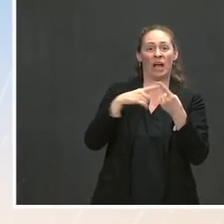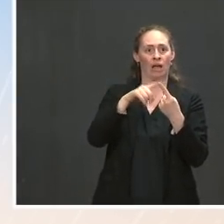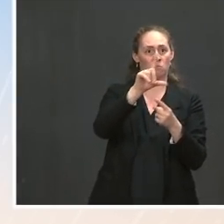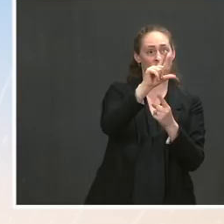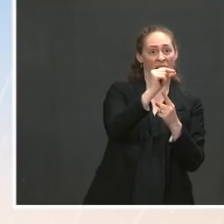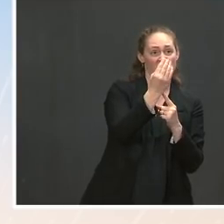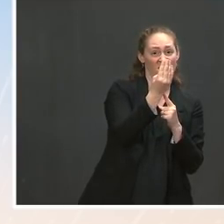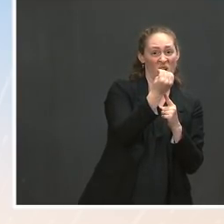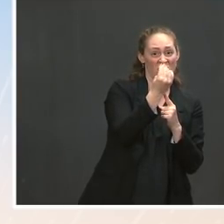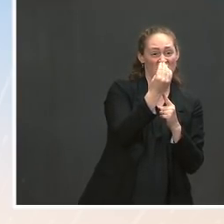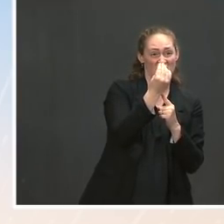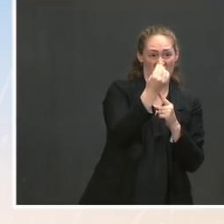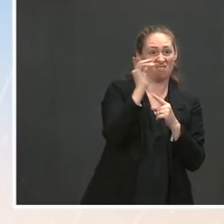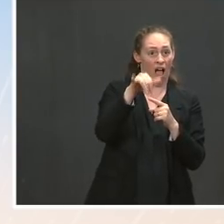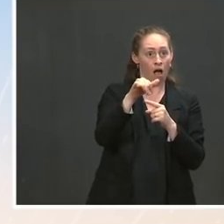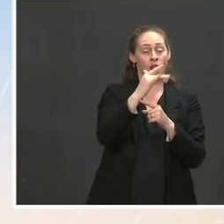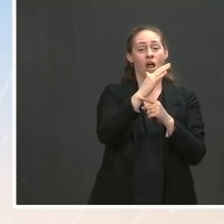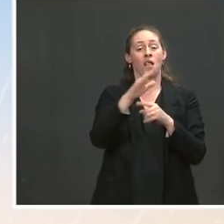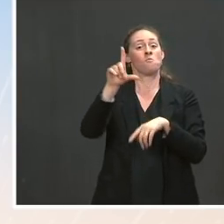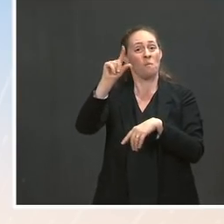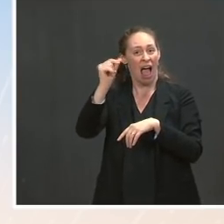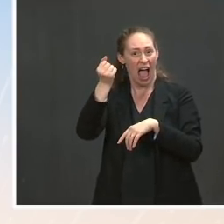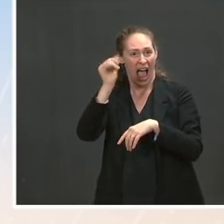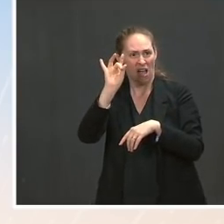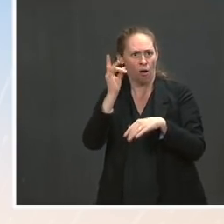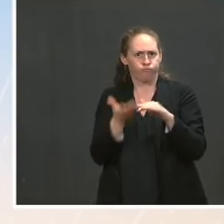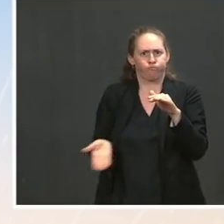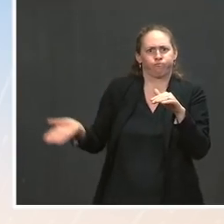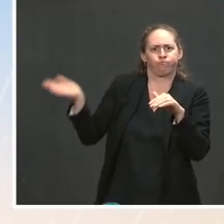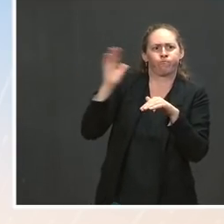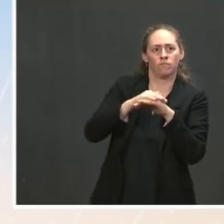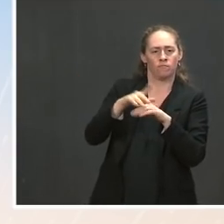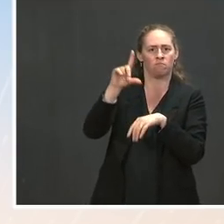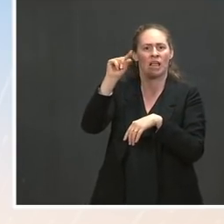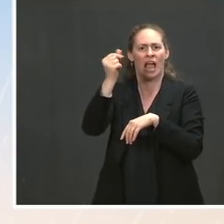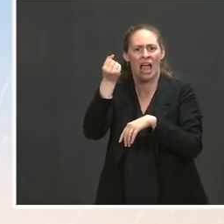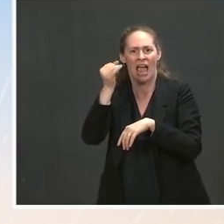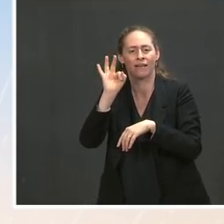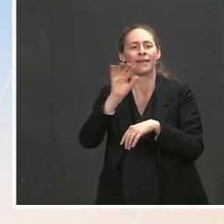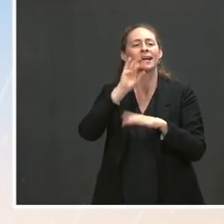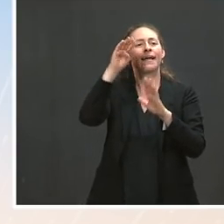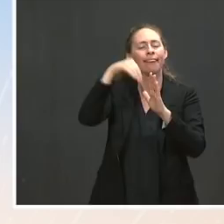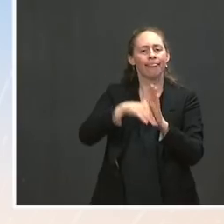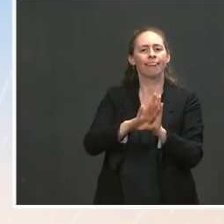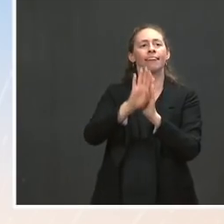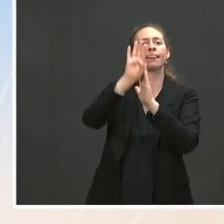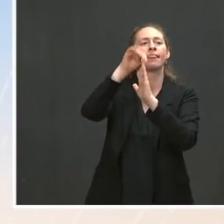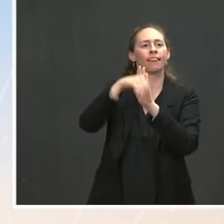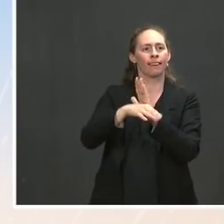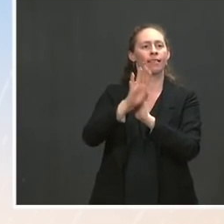and he conveyed that over the last six months of the Trump administration, there was an increase of about 31 percent.